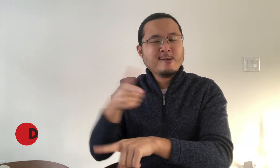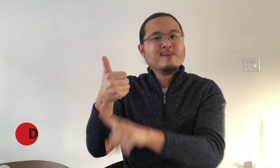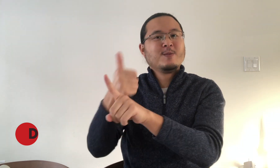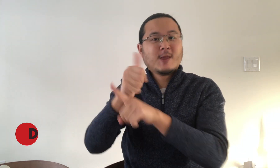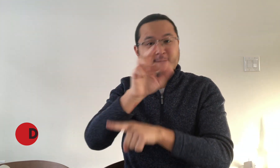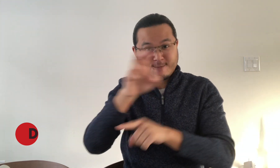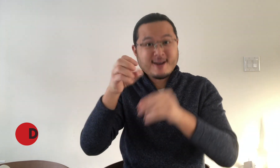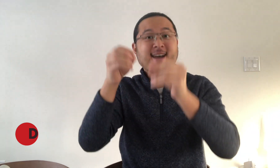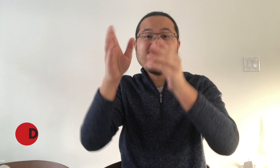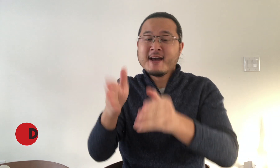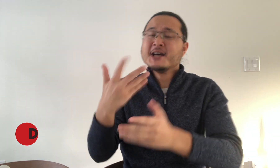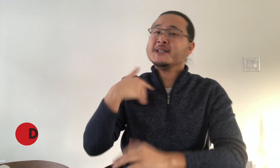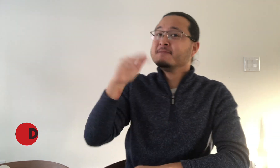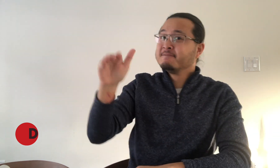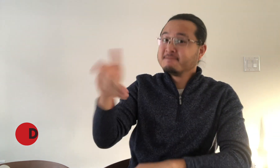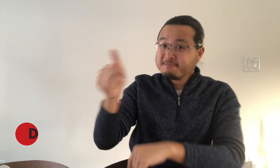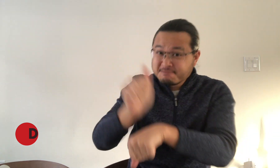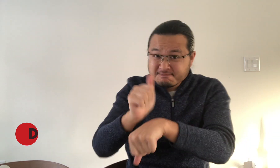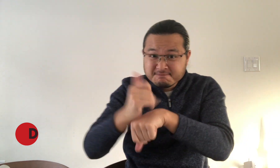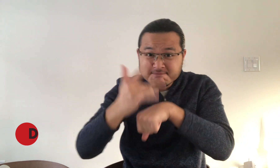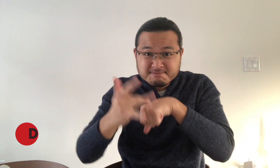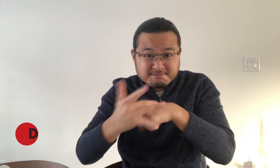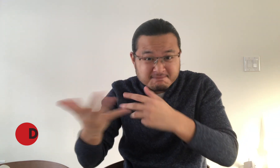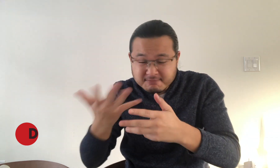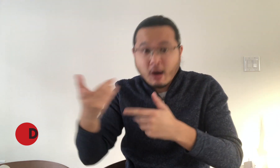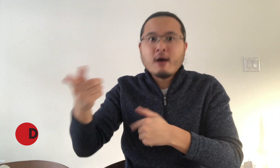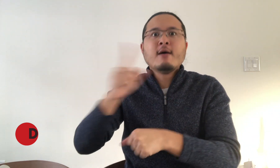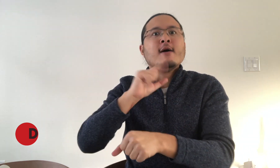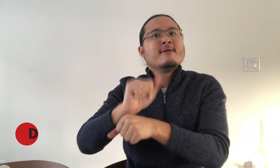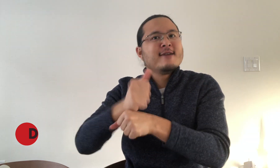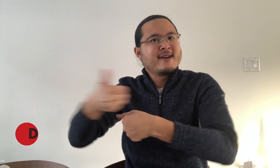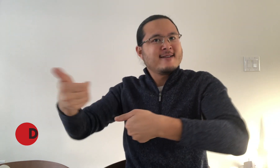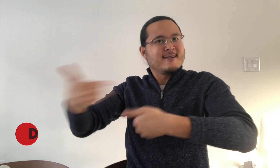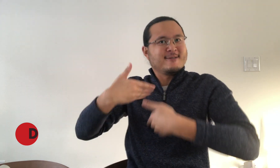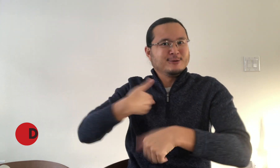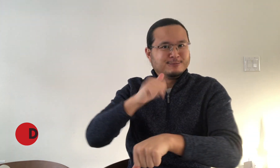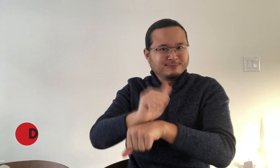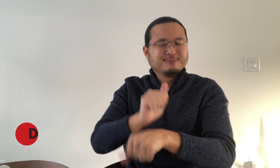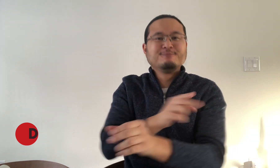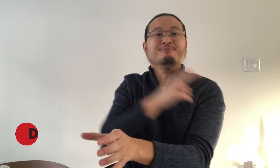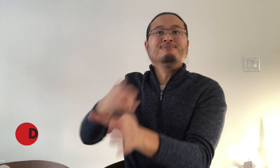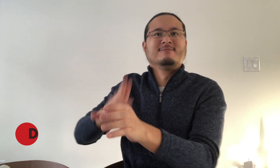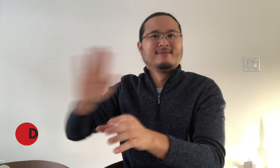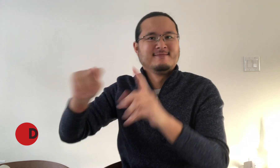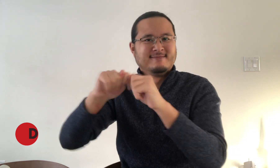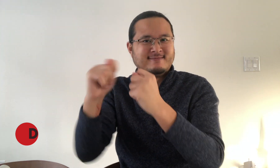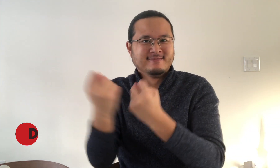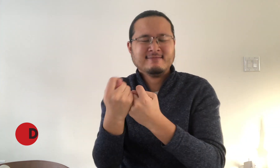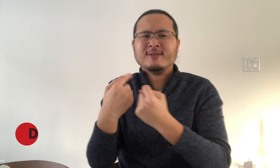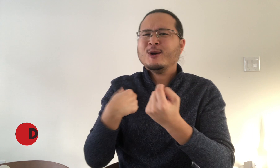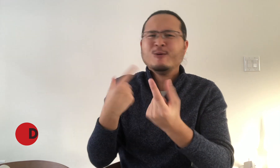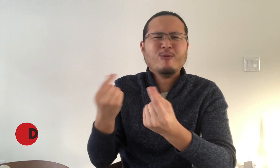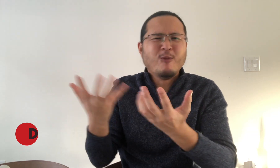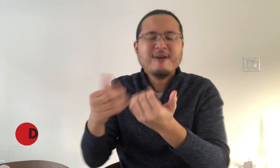was a real estate agent and asked her if she had any job openings. She offered me a job, working as what? An assistant for her.